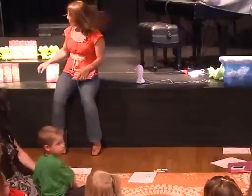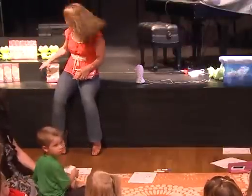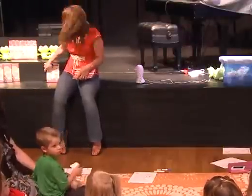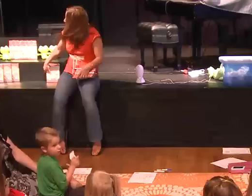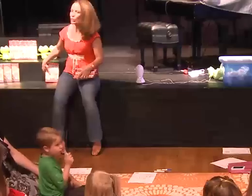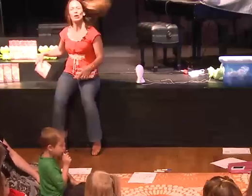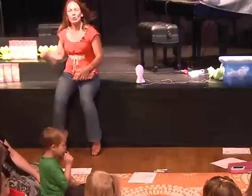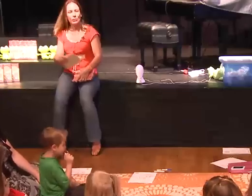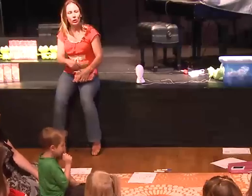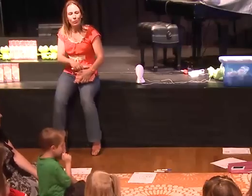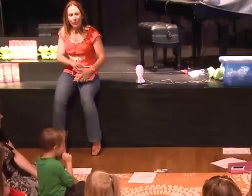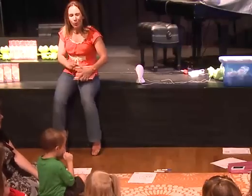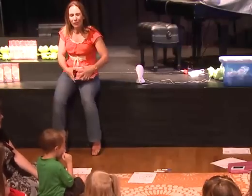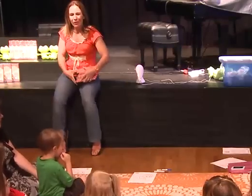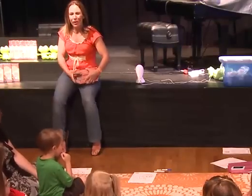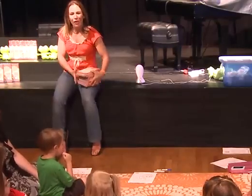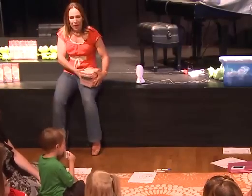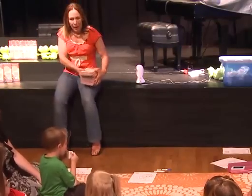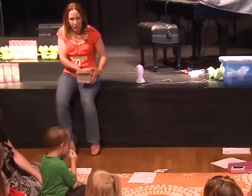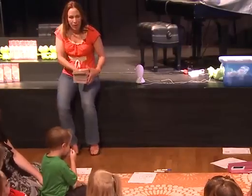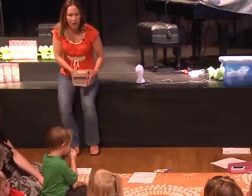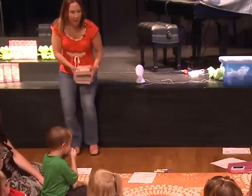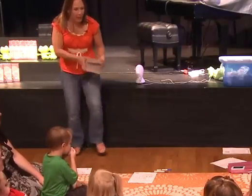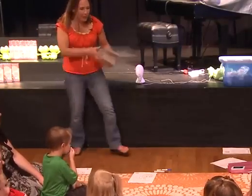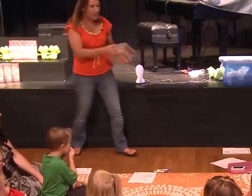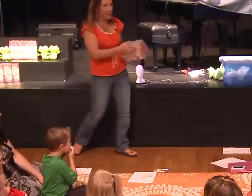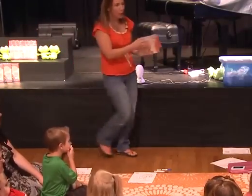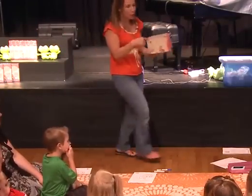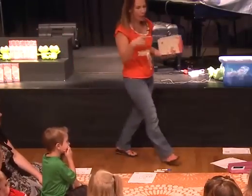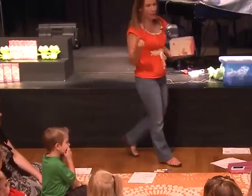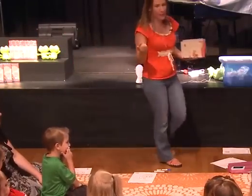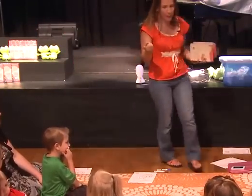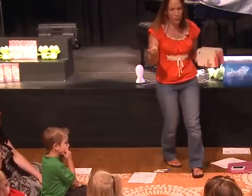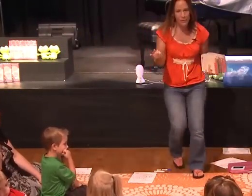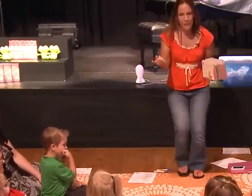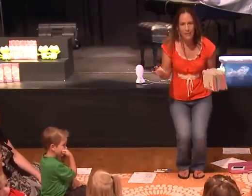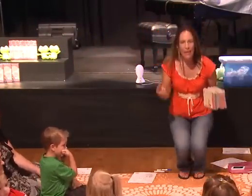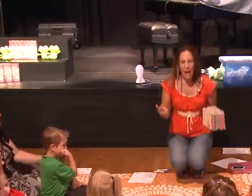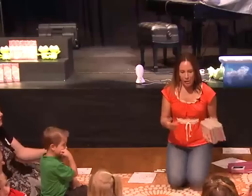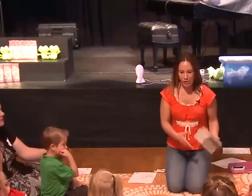pointing things out to you that you maybe wouldn't have even thought about, but they're now telling you about the things they're interested in.